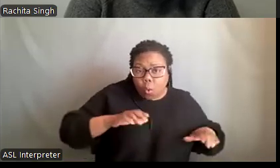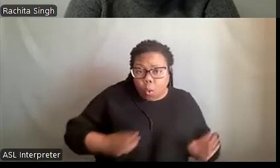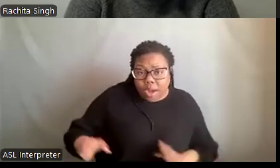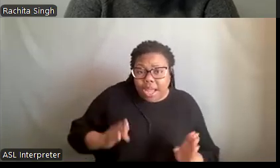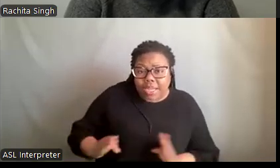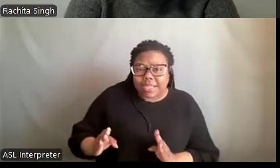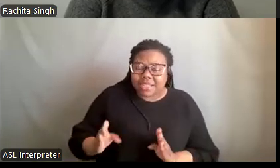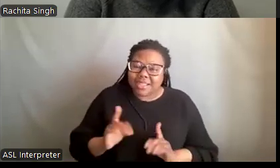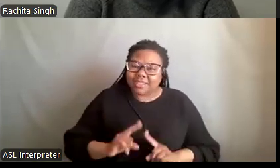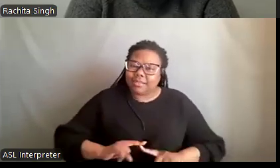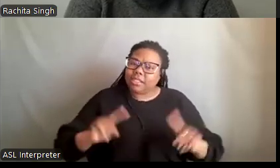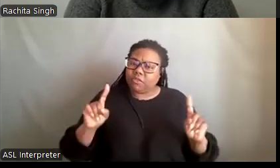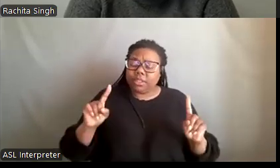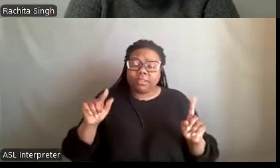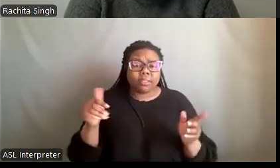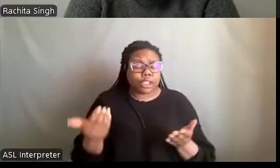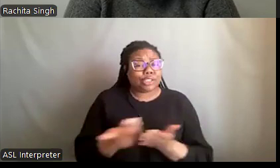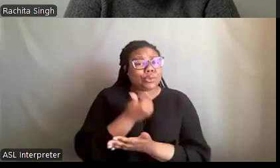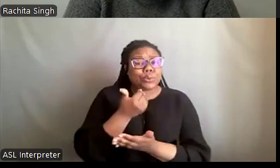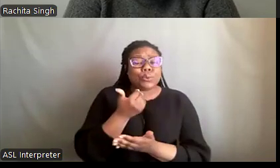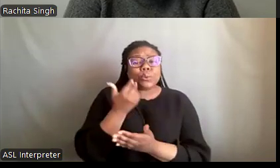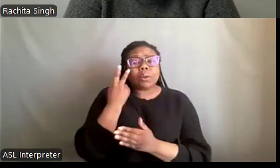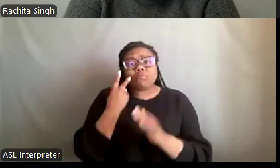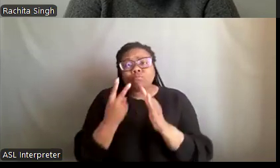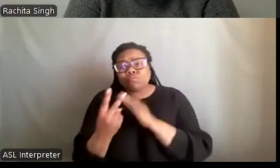as a country is new and also so much of it we don't know